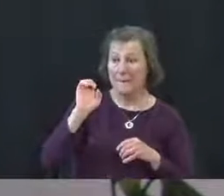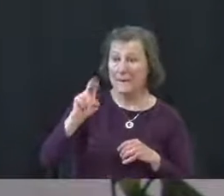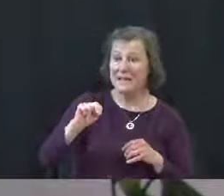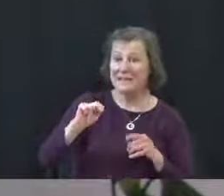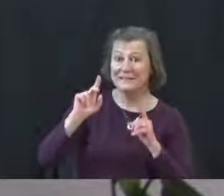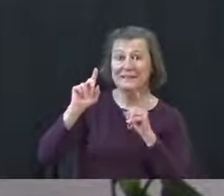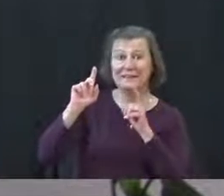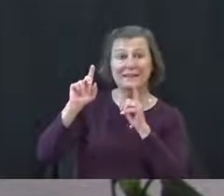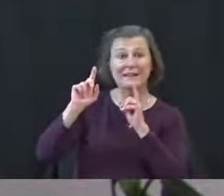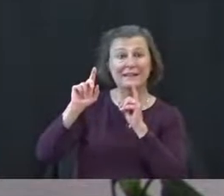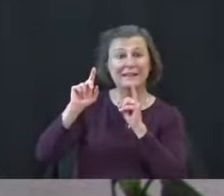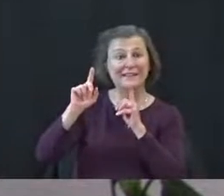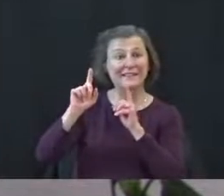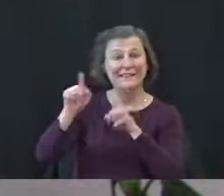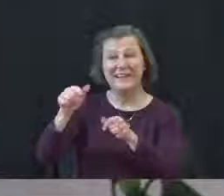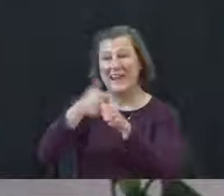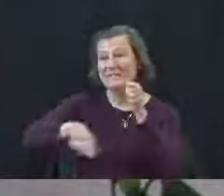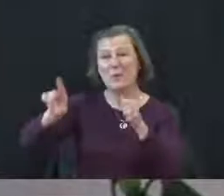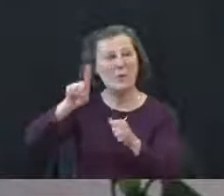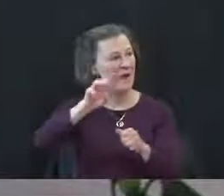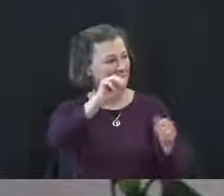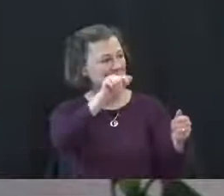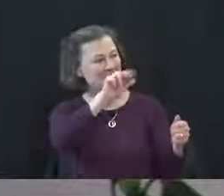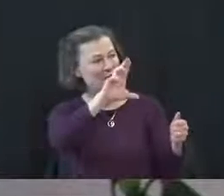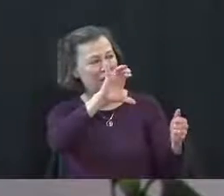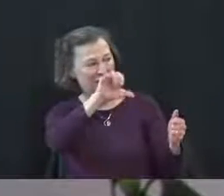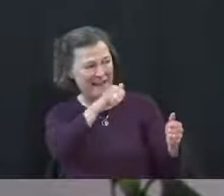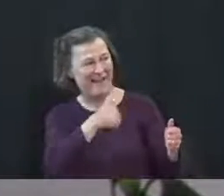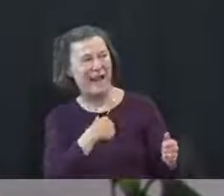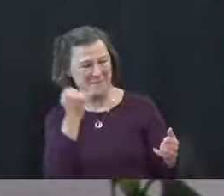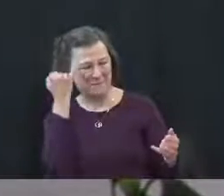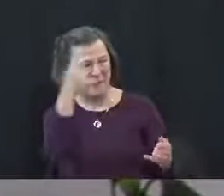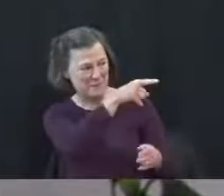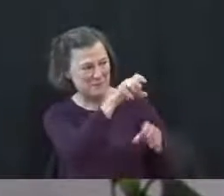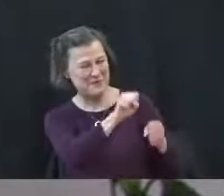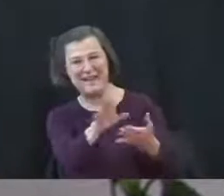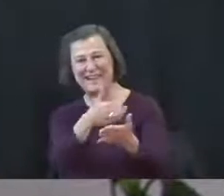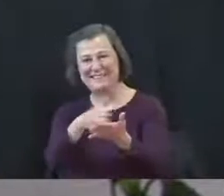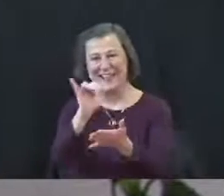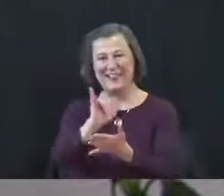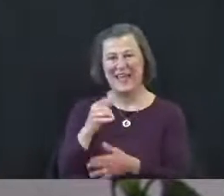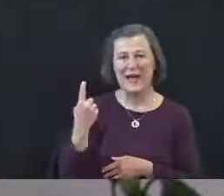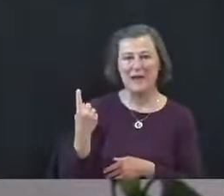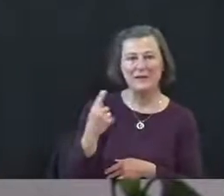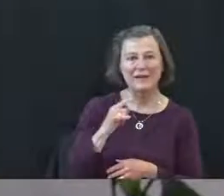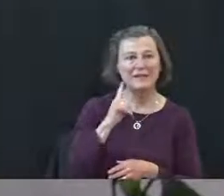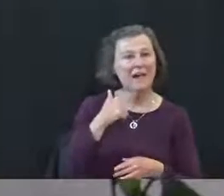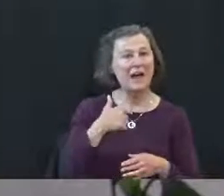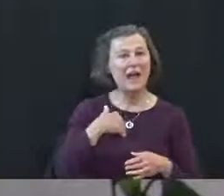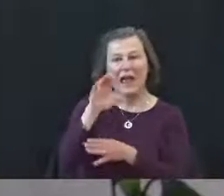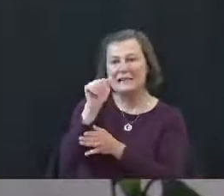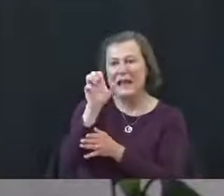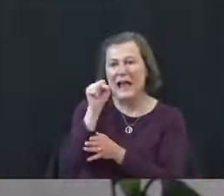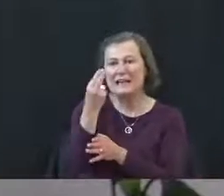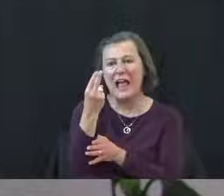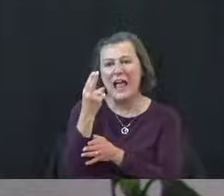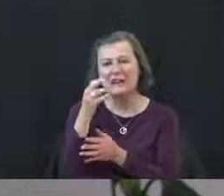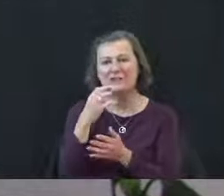Marcia -- that would be fun. If I had Cash's gravelly bass voice and musical